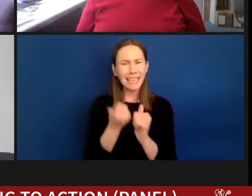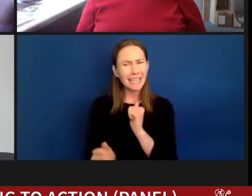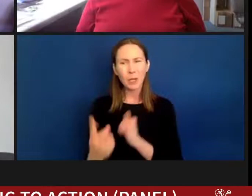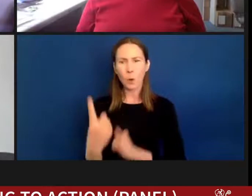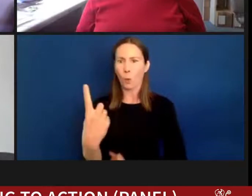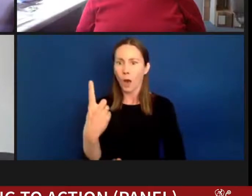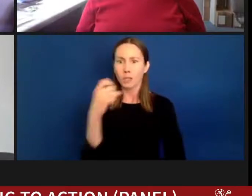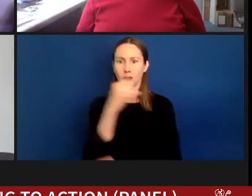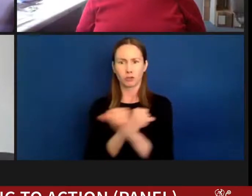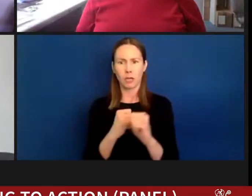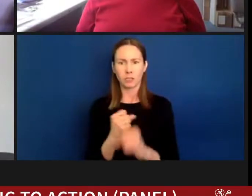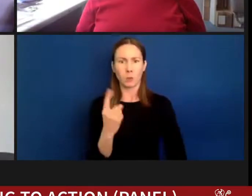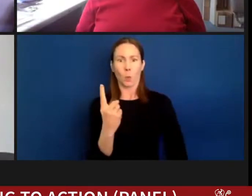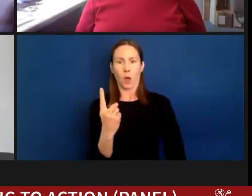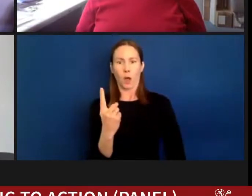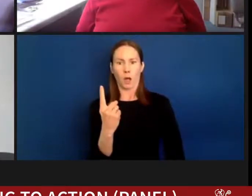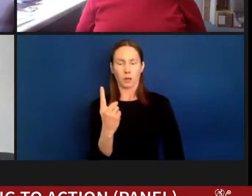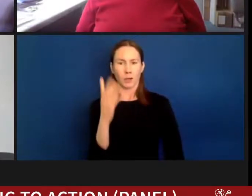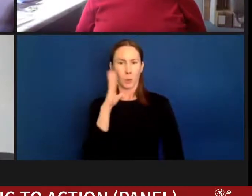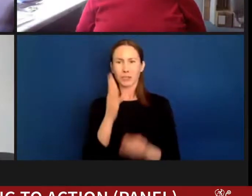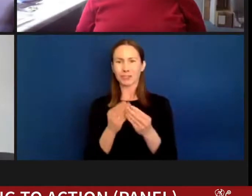change is going to solve all the problems.